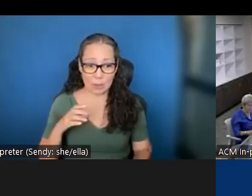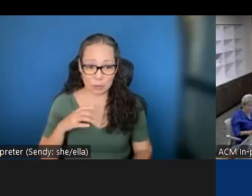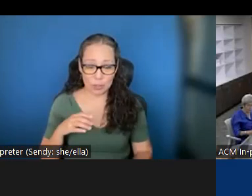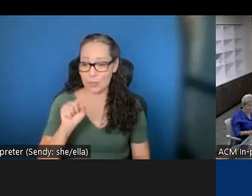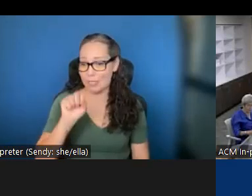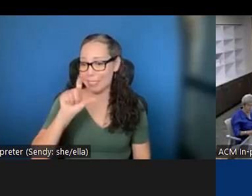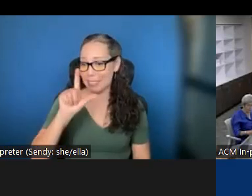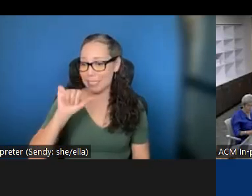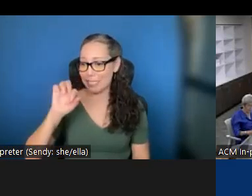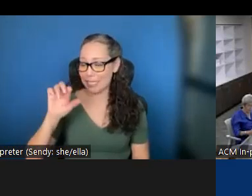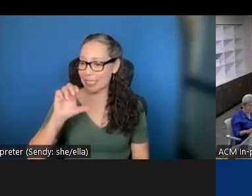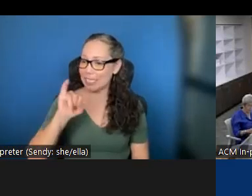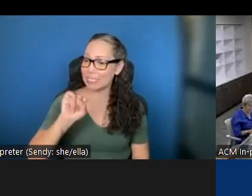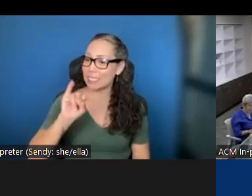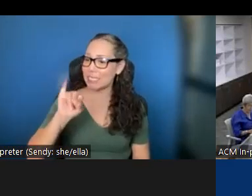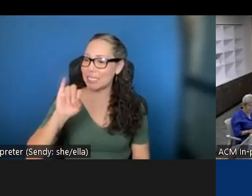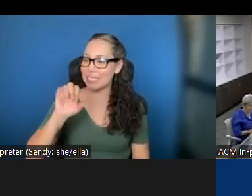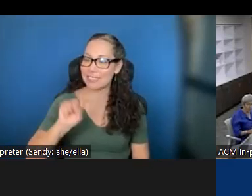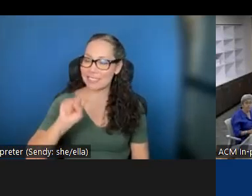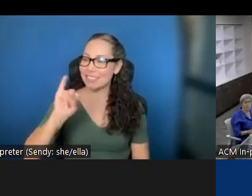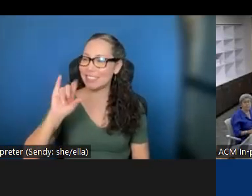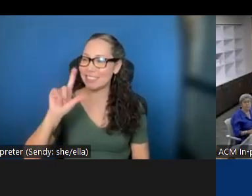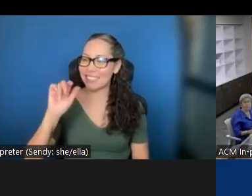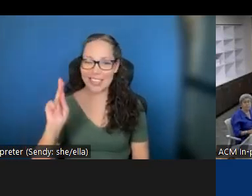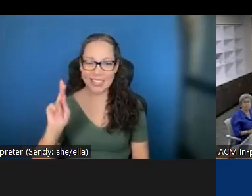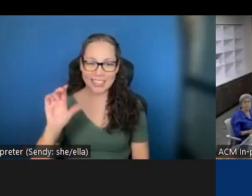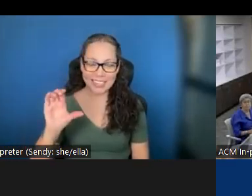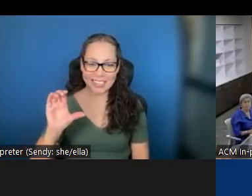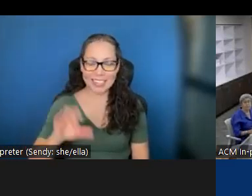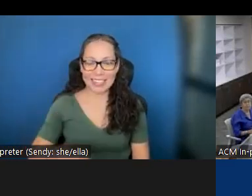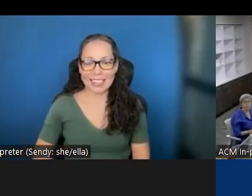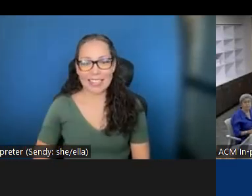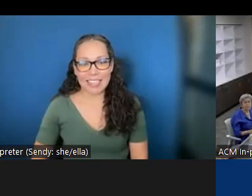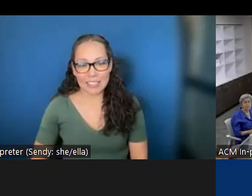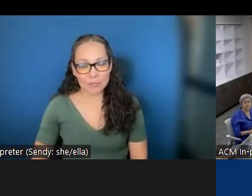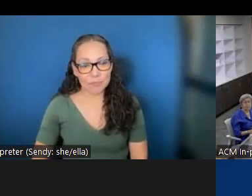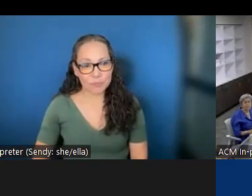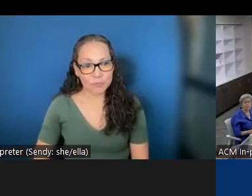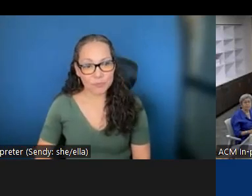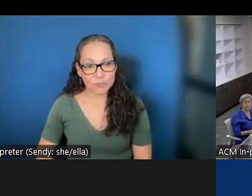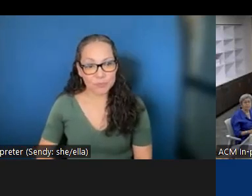barones Nan I'm the legislative specialist and I'm here um on behalf of the thank you